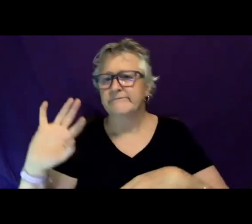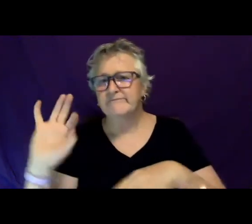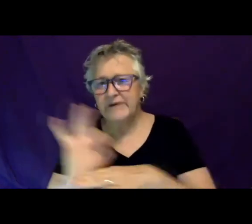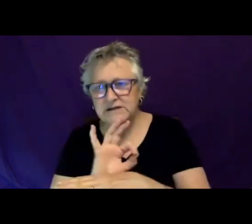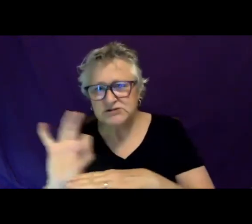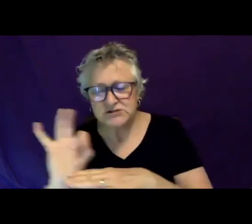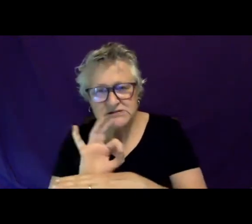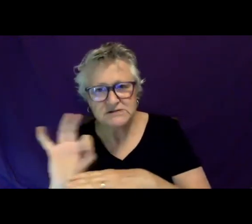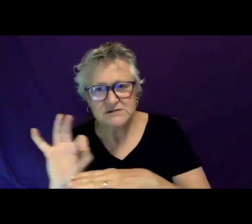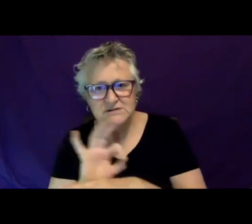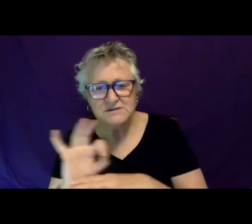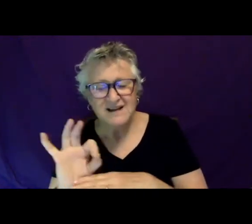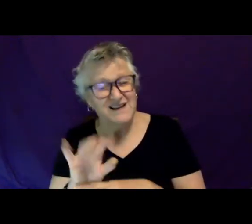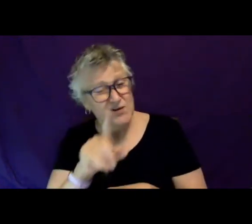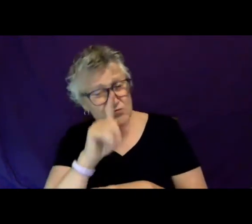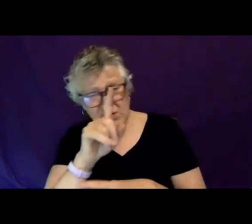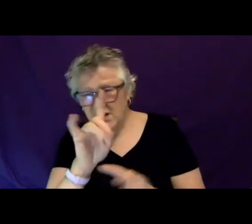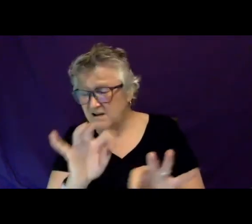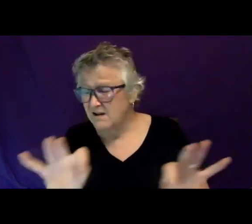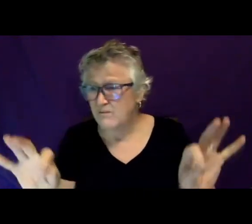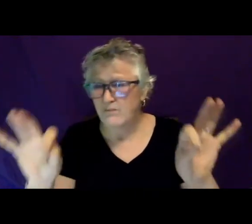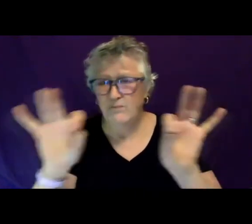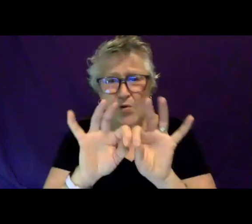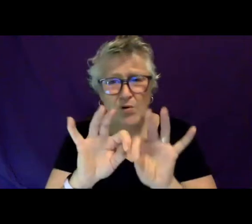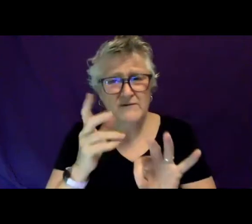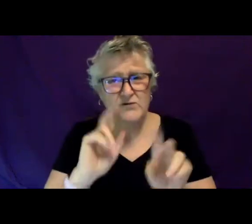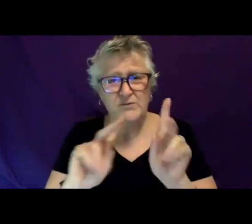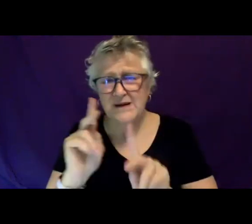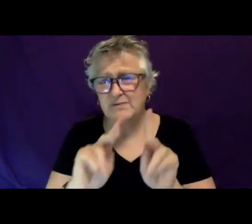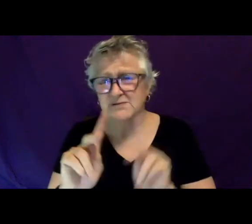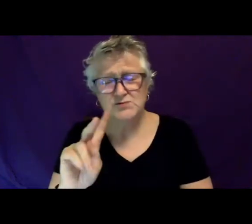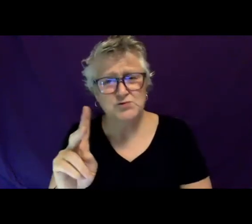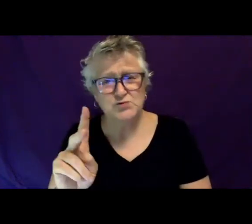to see, because we take our manufactured world for granted.